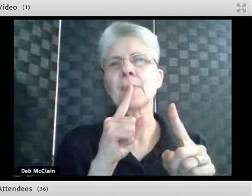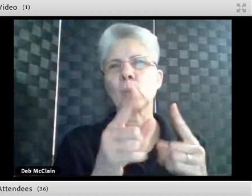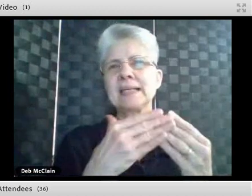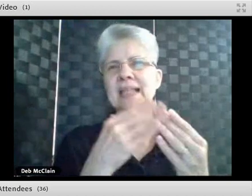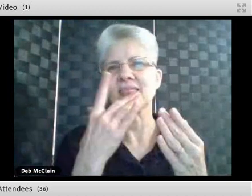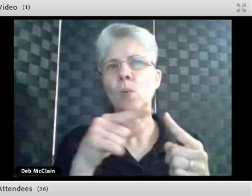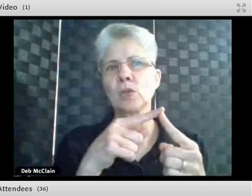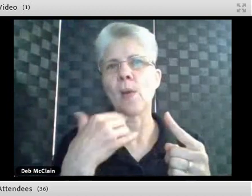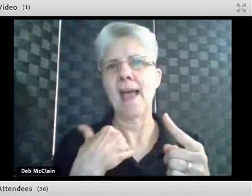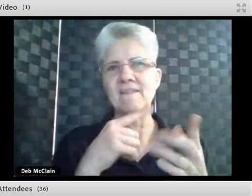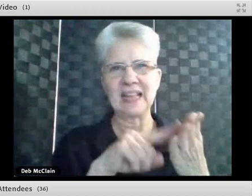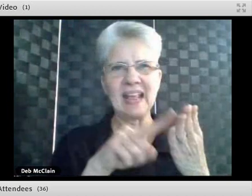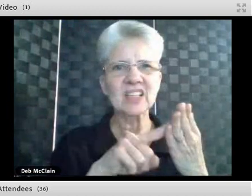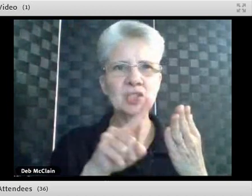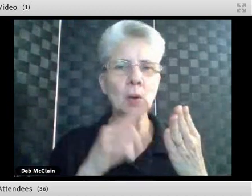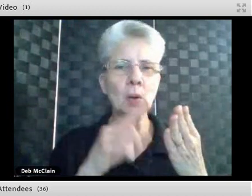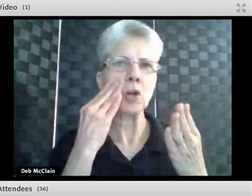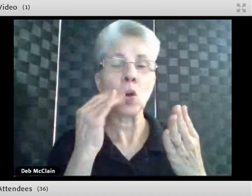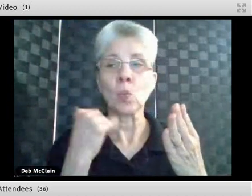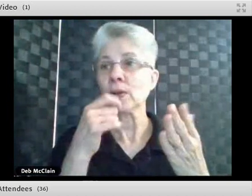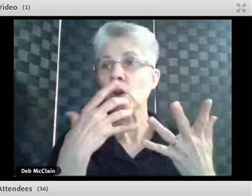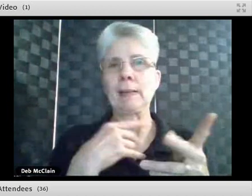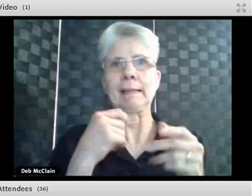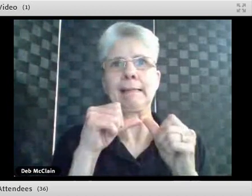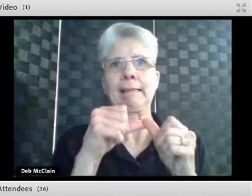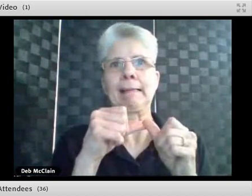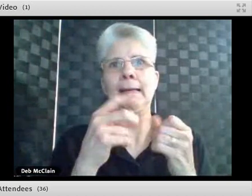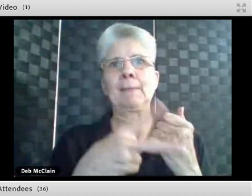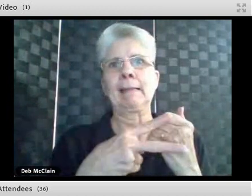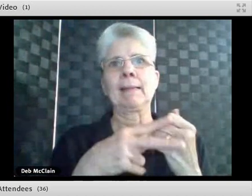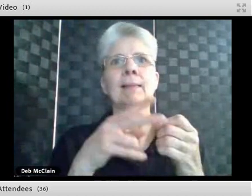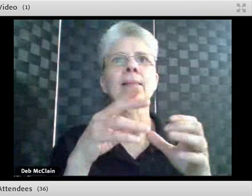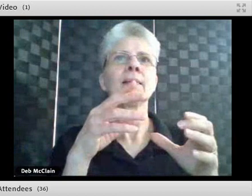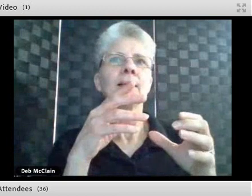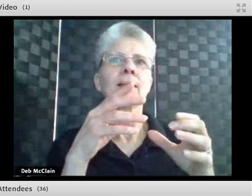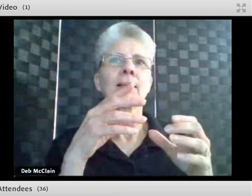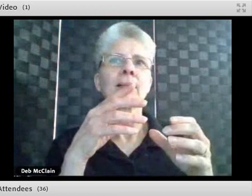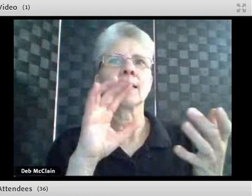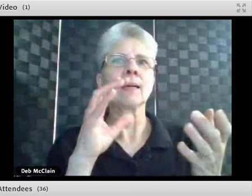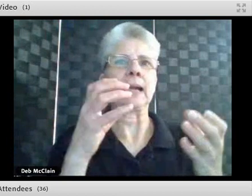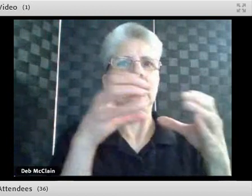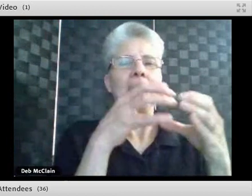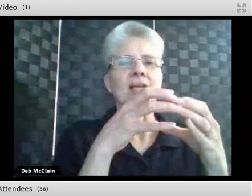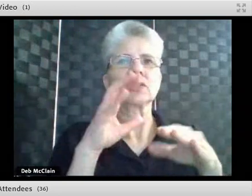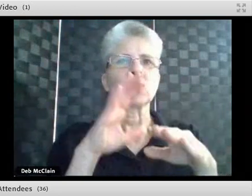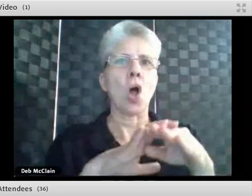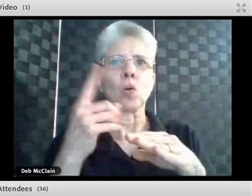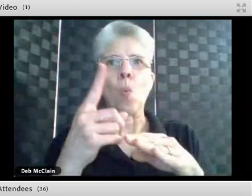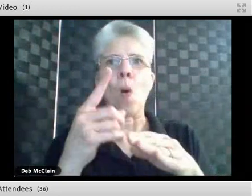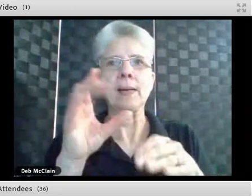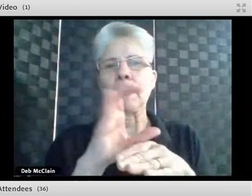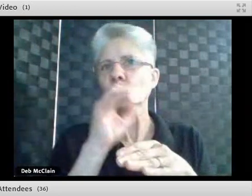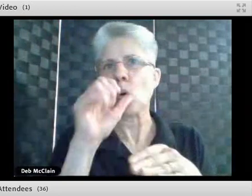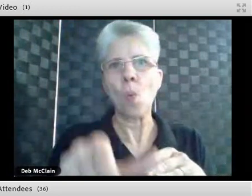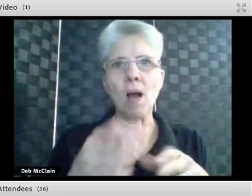once you have an inventory, and say, "We don't want to keep collections only on a single computer."